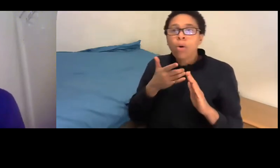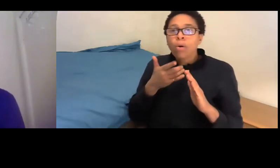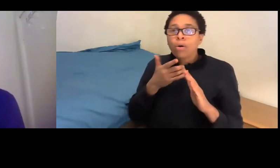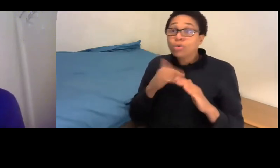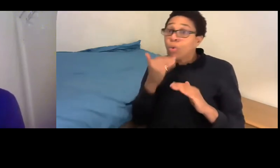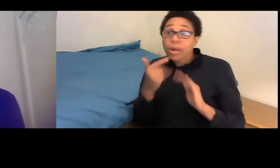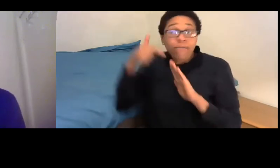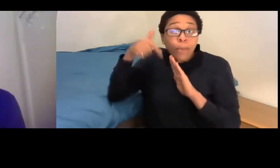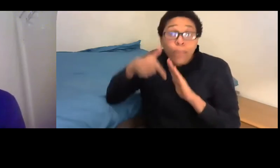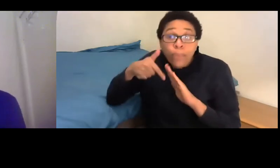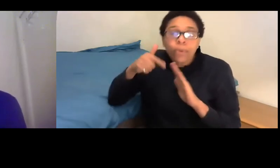to prompt me.